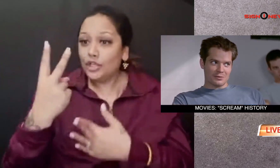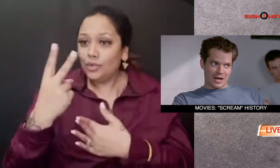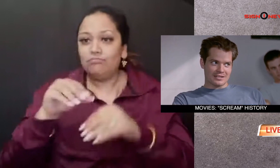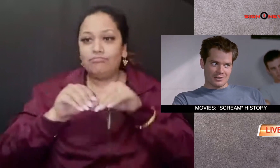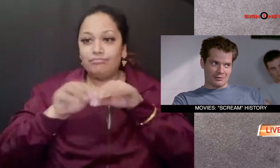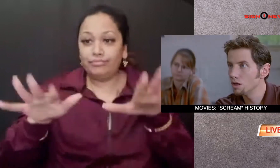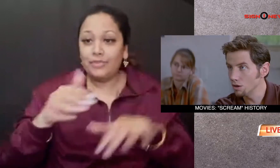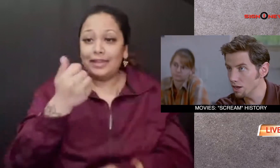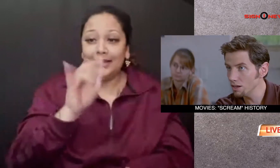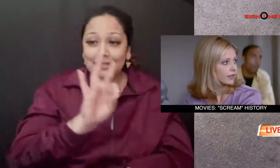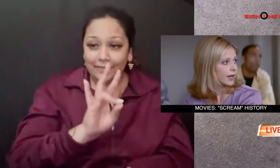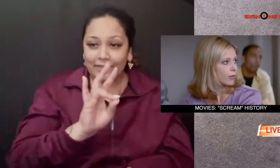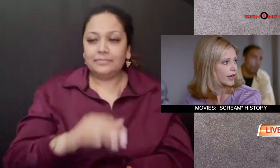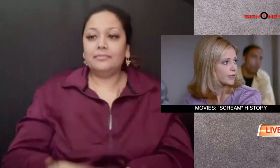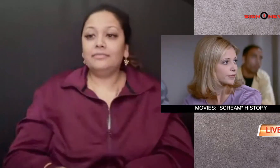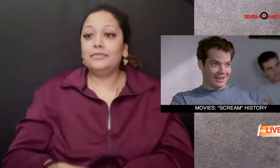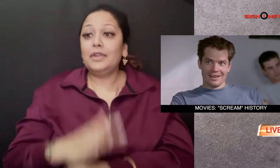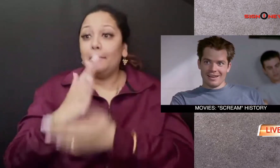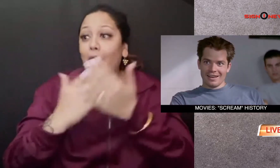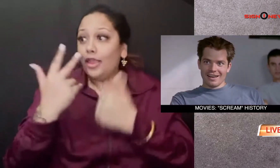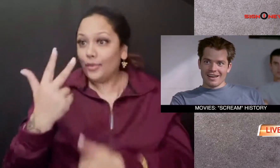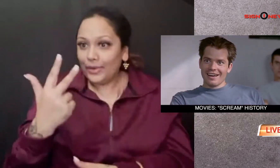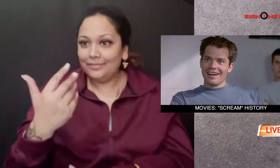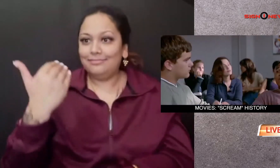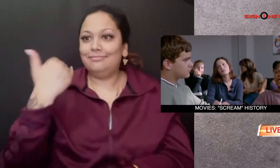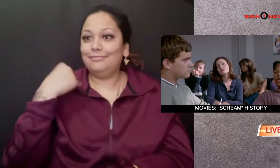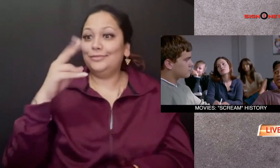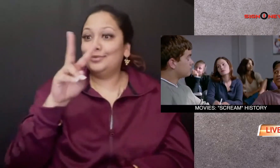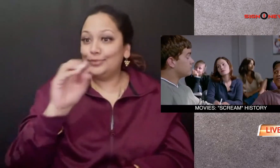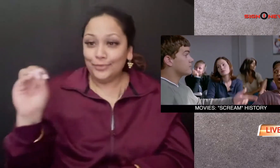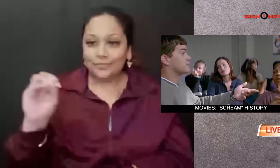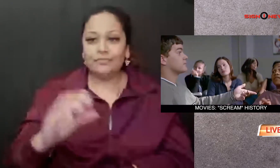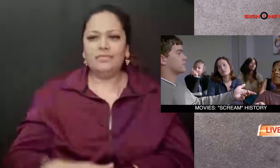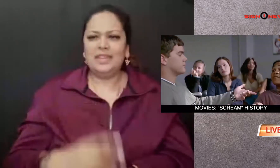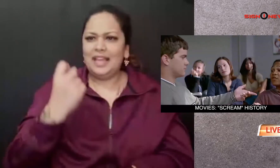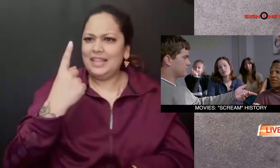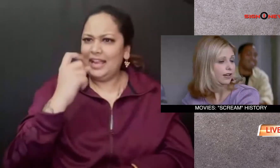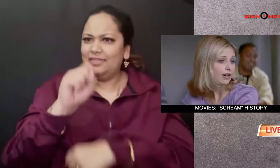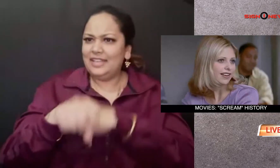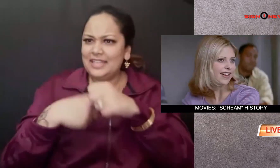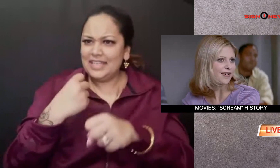Scream 2 debuted in 1997 and Scream 3 in 2000